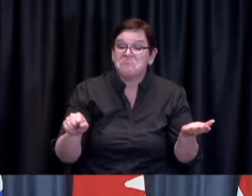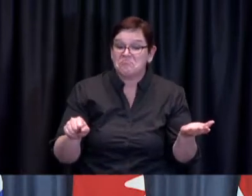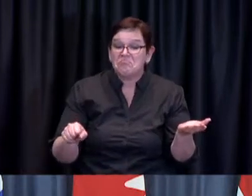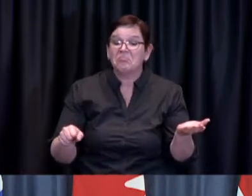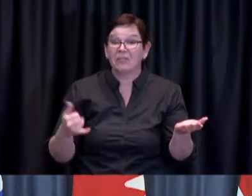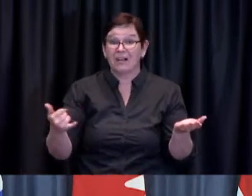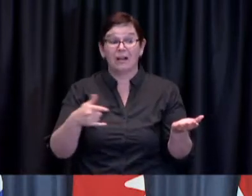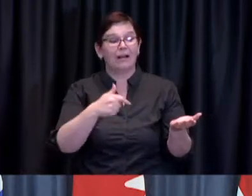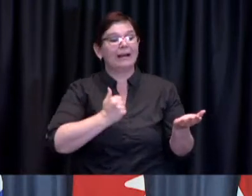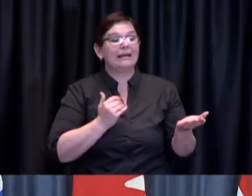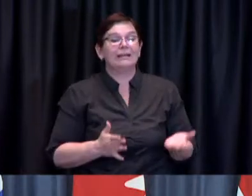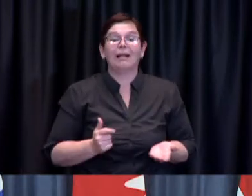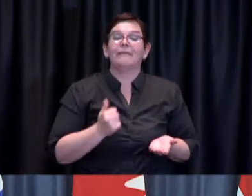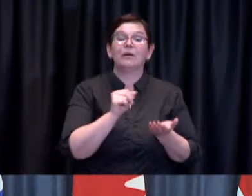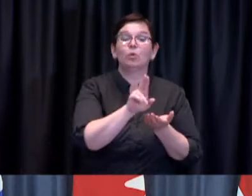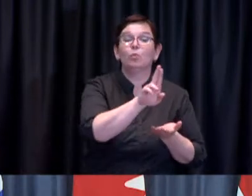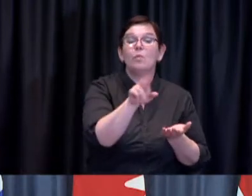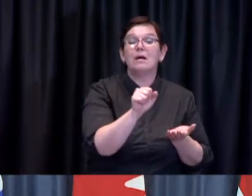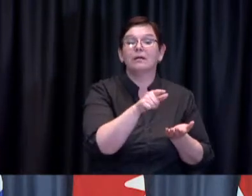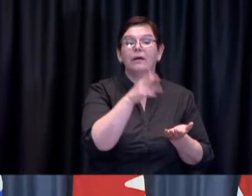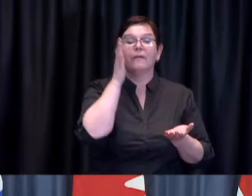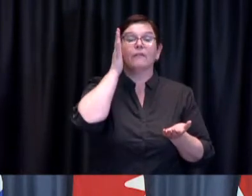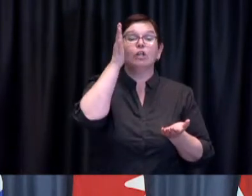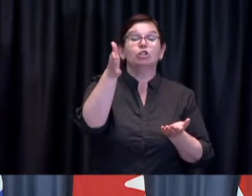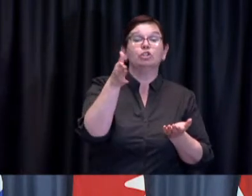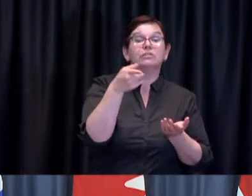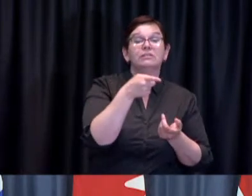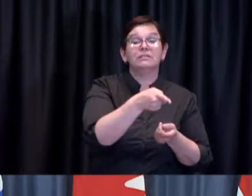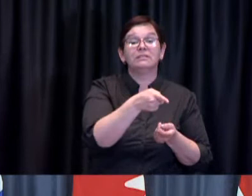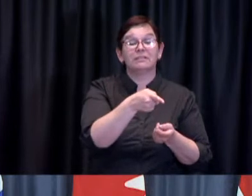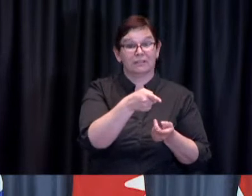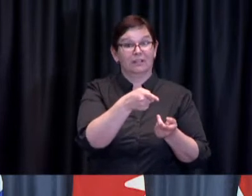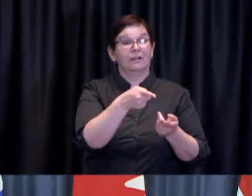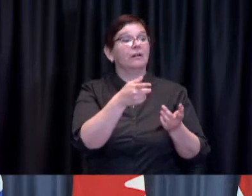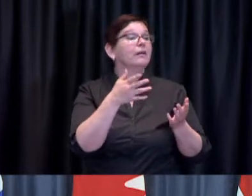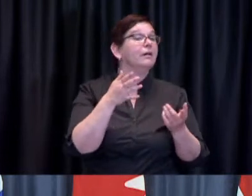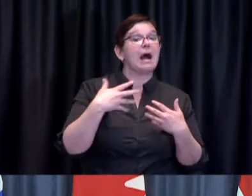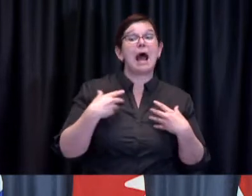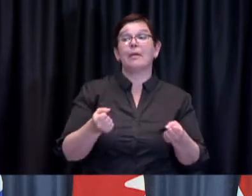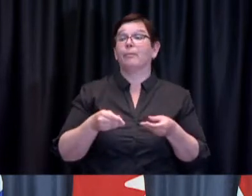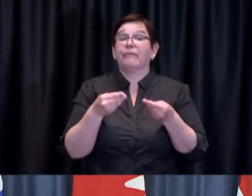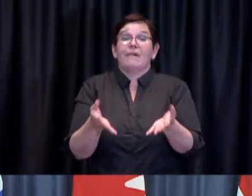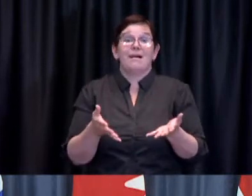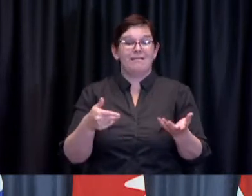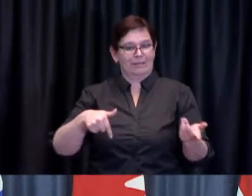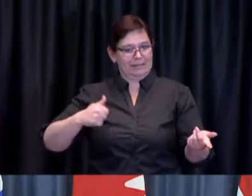healthcare provider at some point in the not too distant future and inform them of that that data